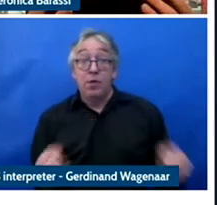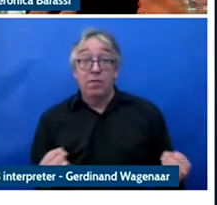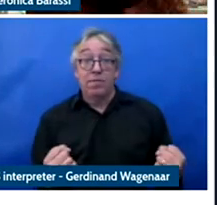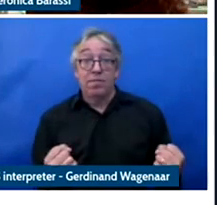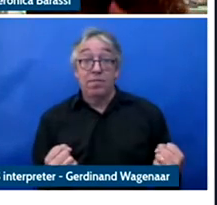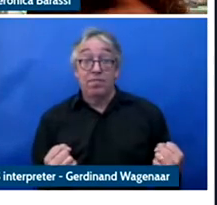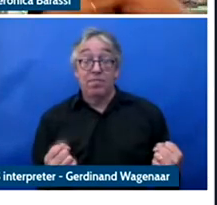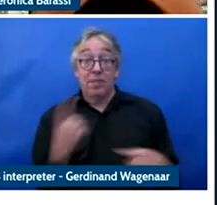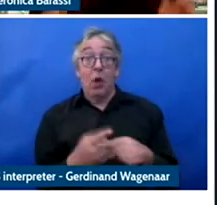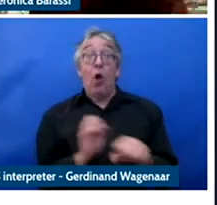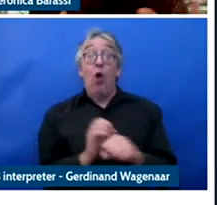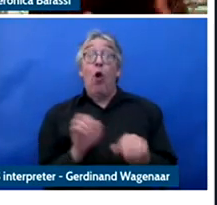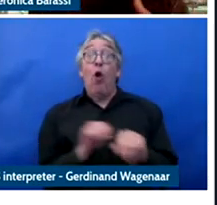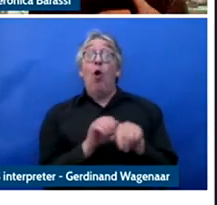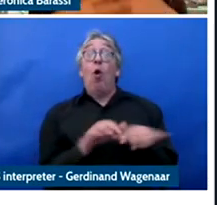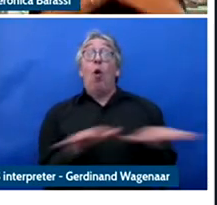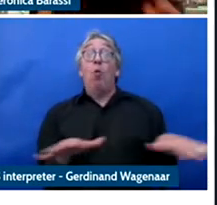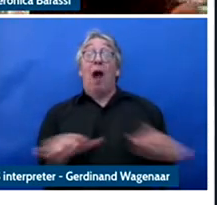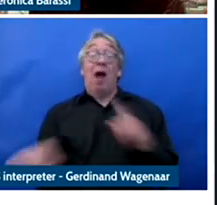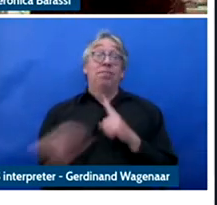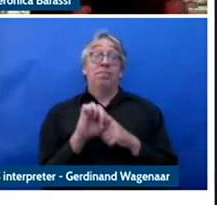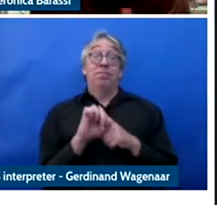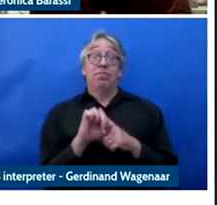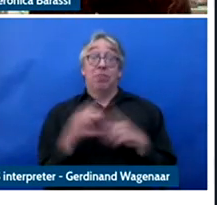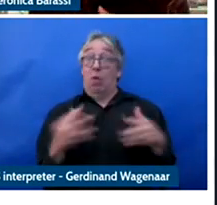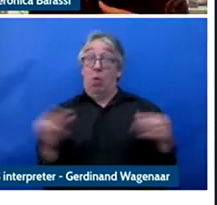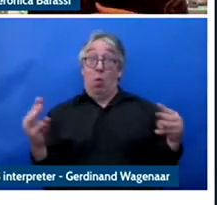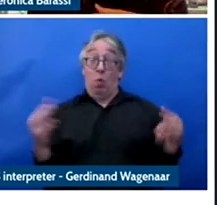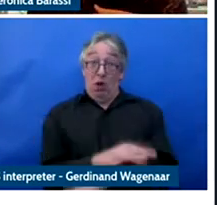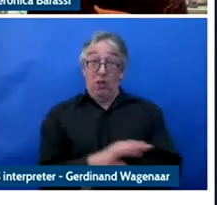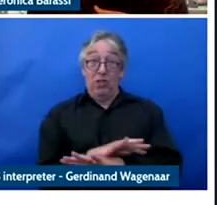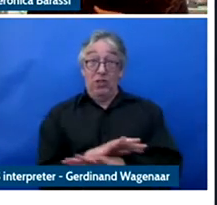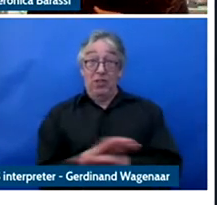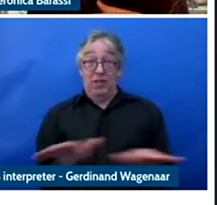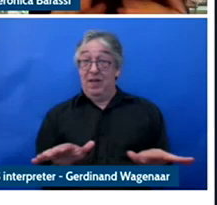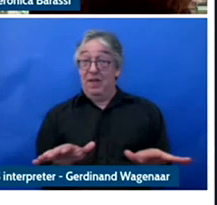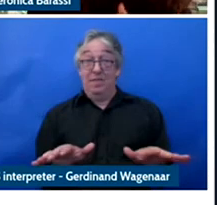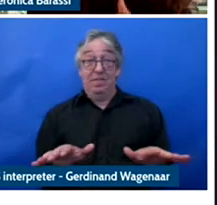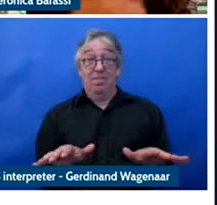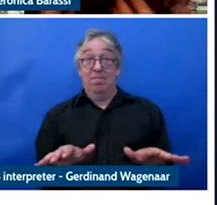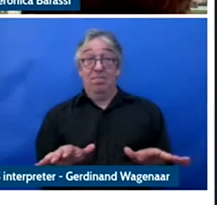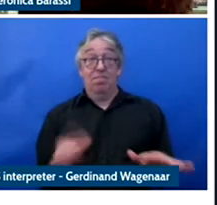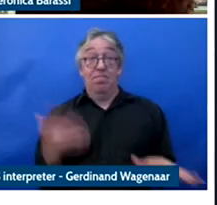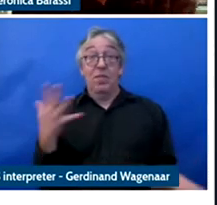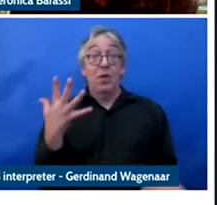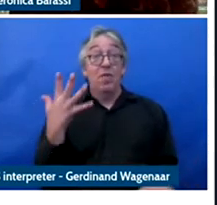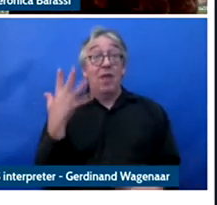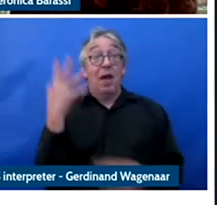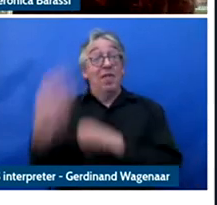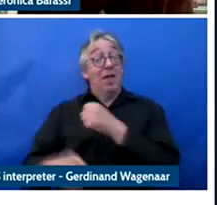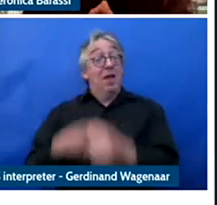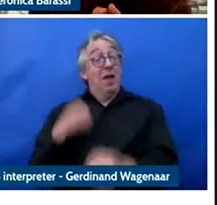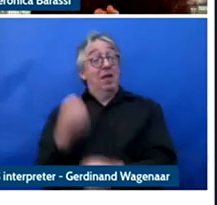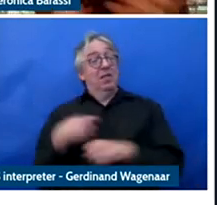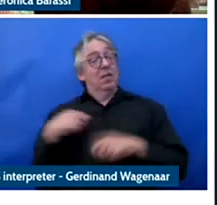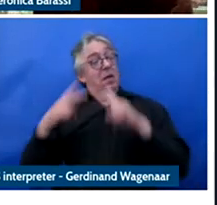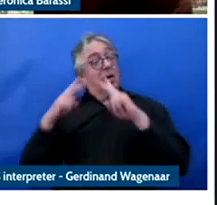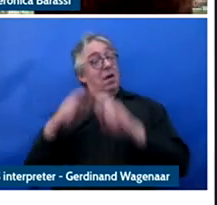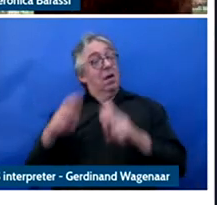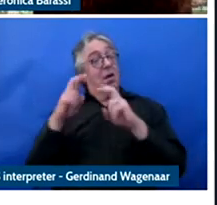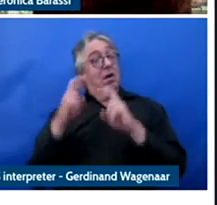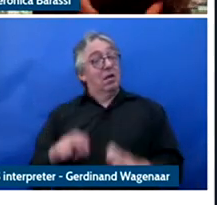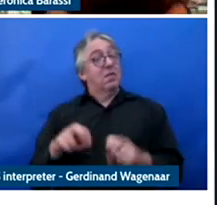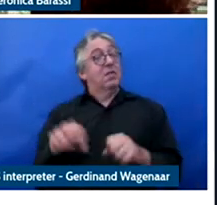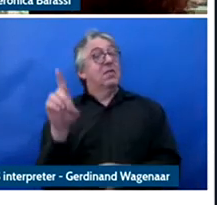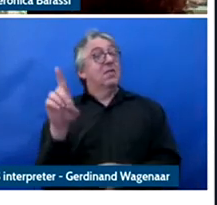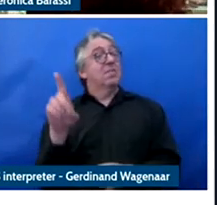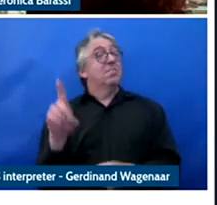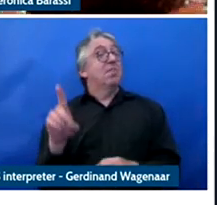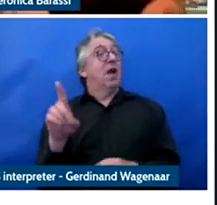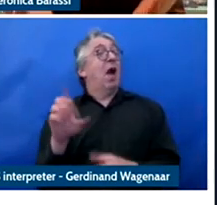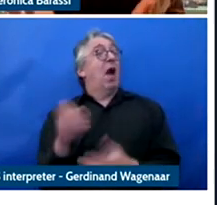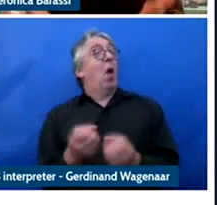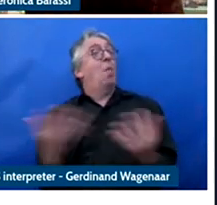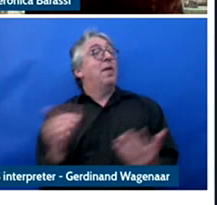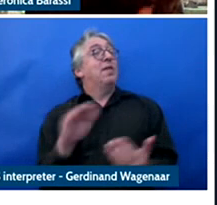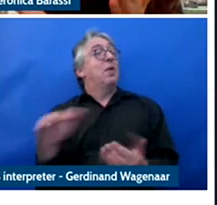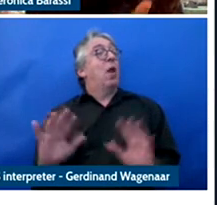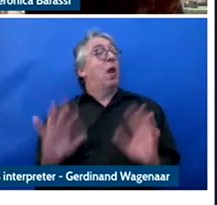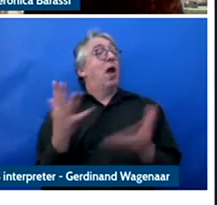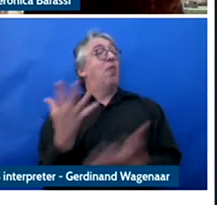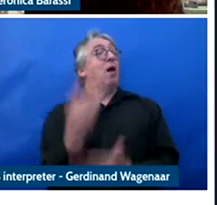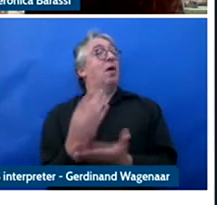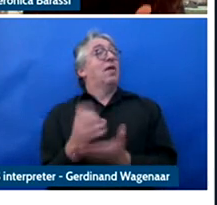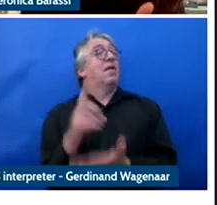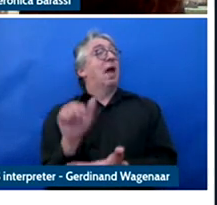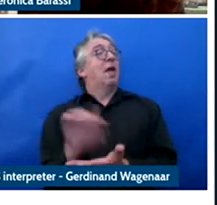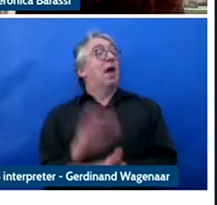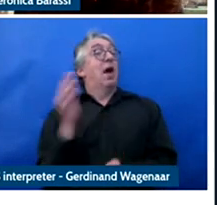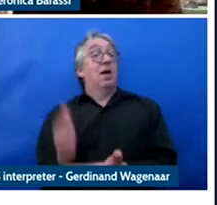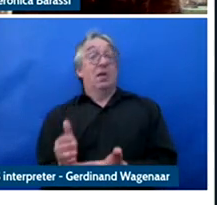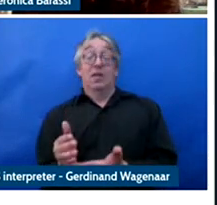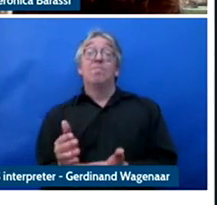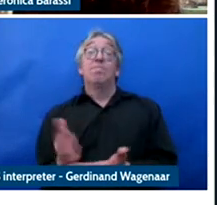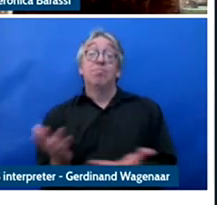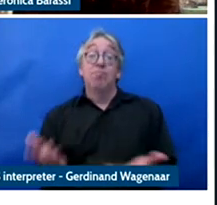pandemic exacerbated this and during the pandemic, I had to create a Google